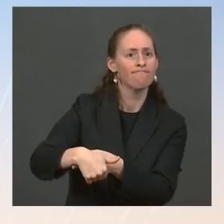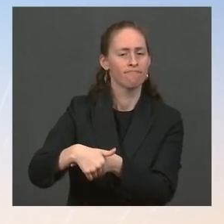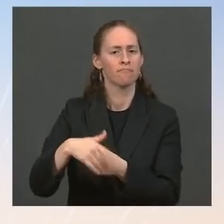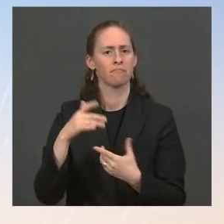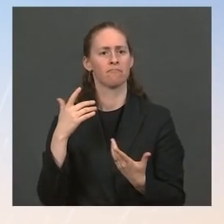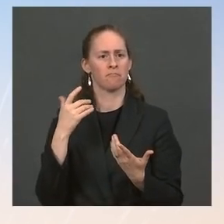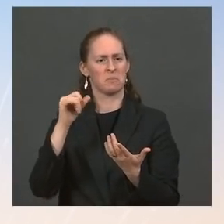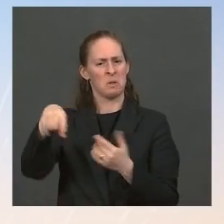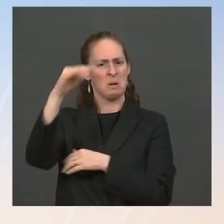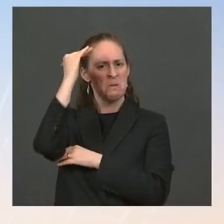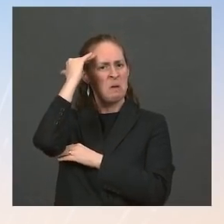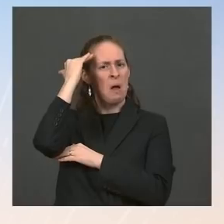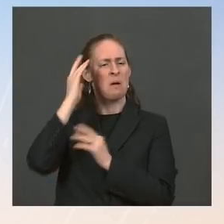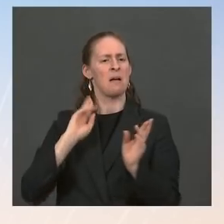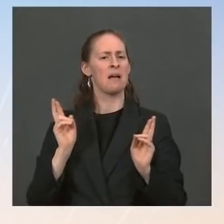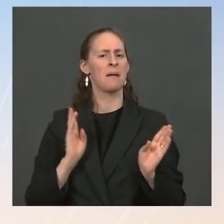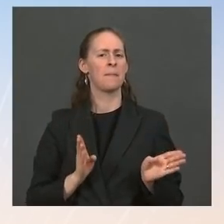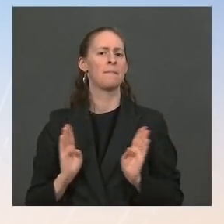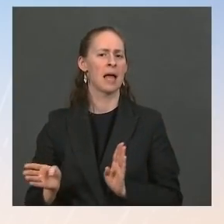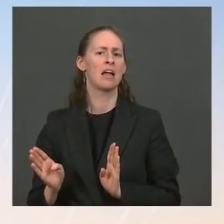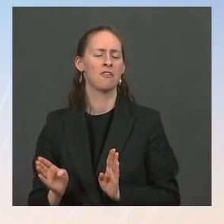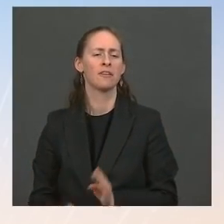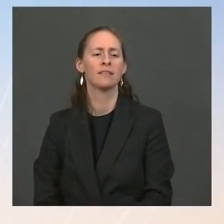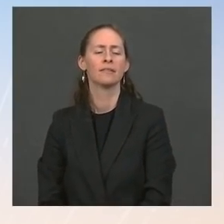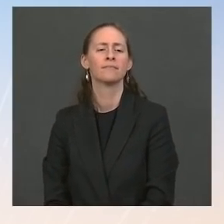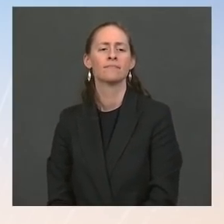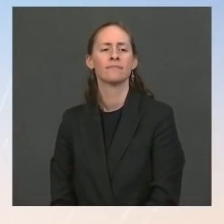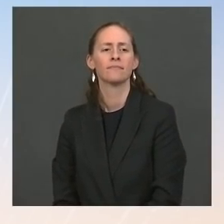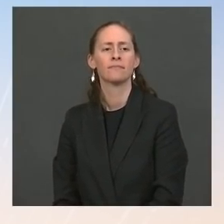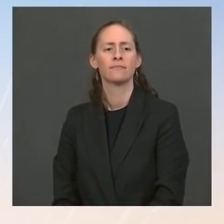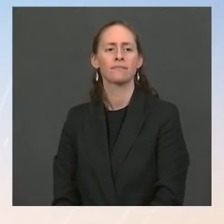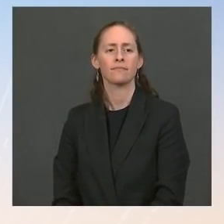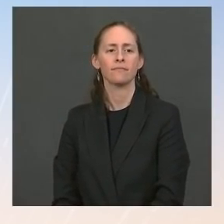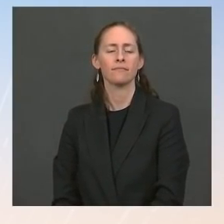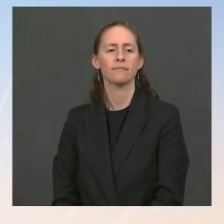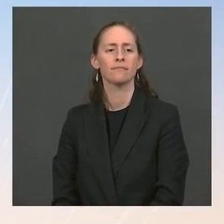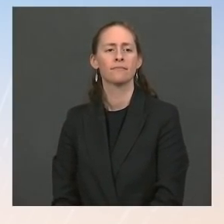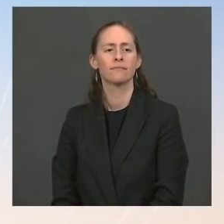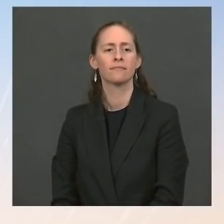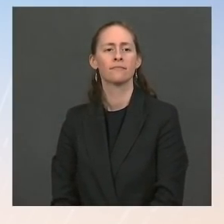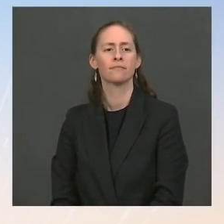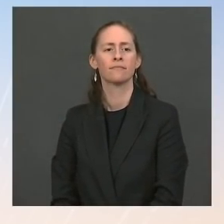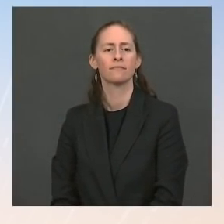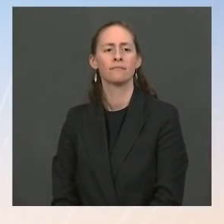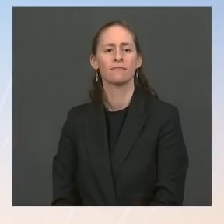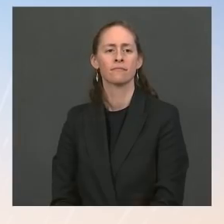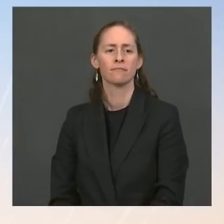He entrusts her to do that. He's regularly briefed. And that's why there's a lot of other topics that will be discussed. The Press: Is he going to foot stomp, though,